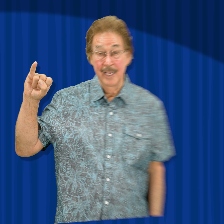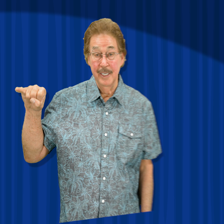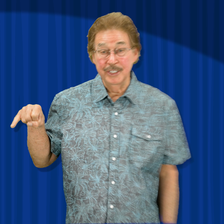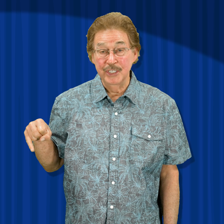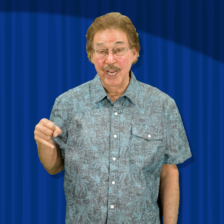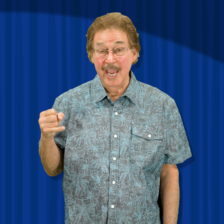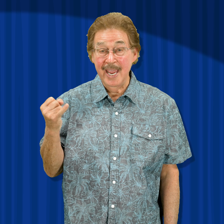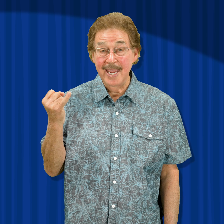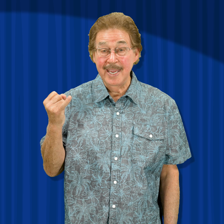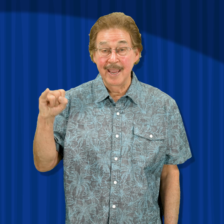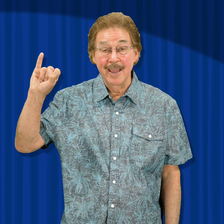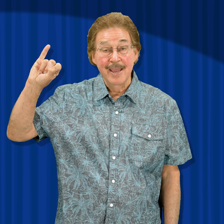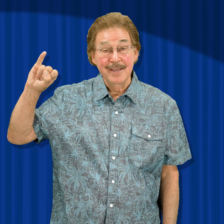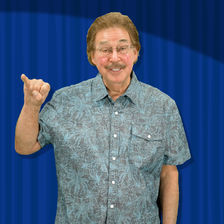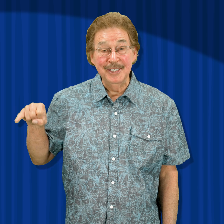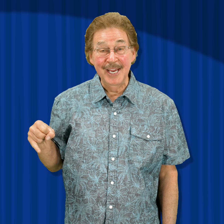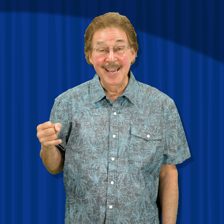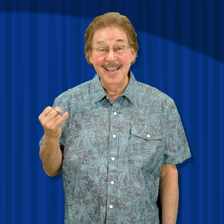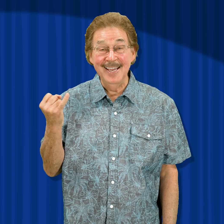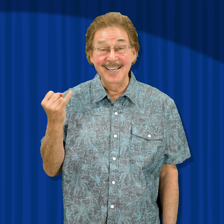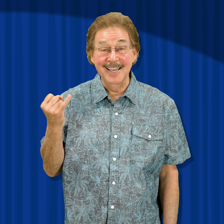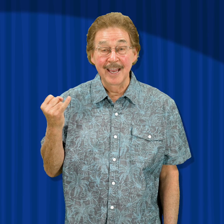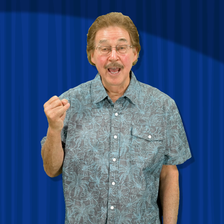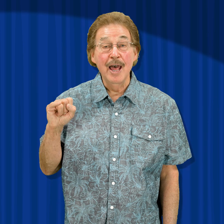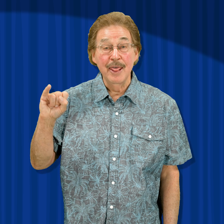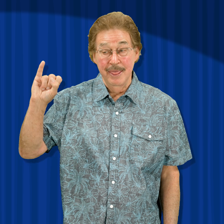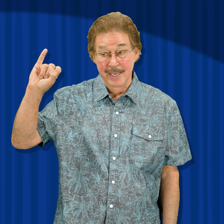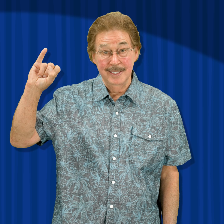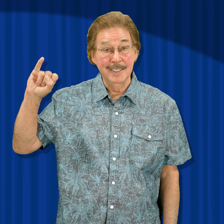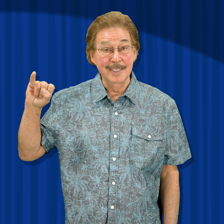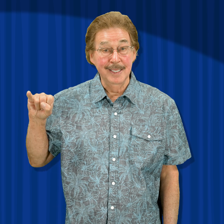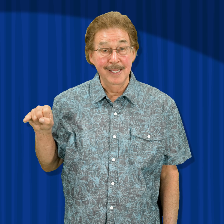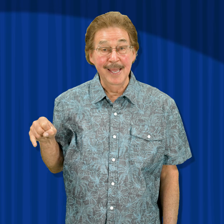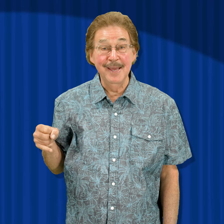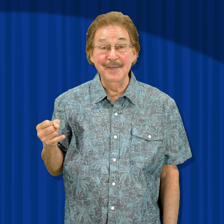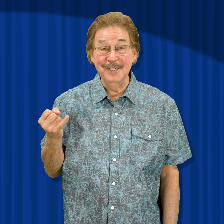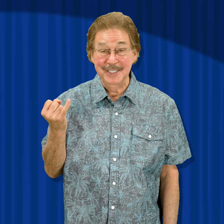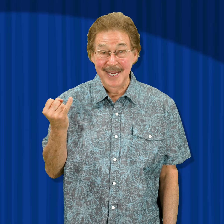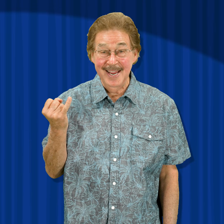J, j, this is the letter j